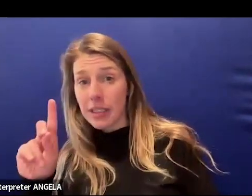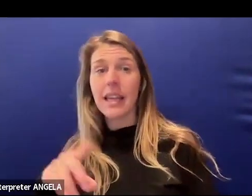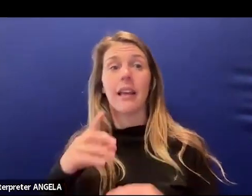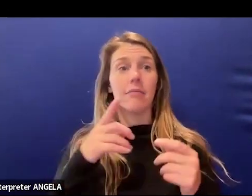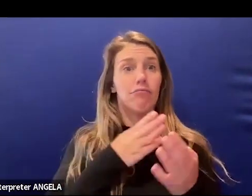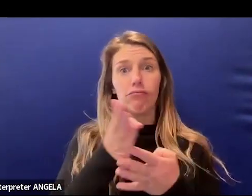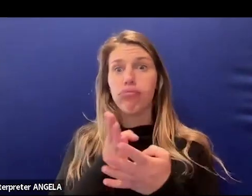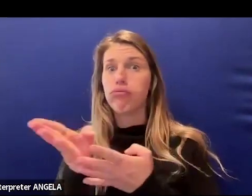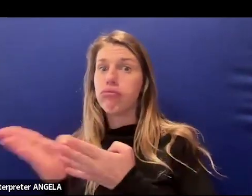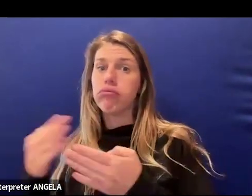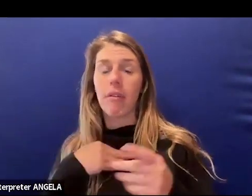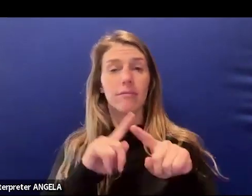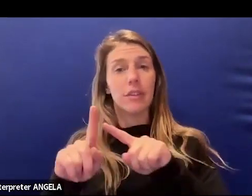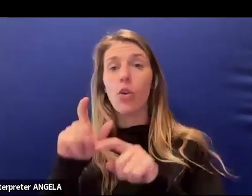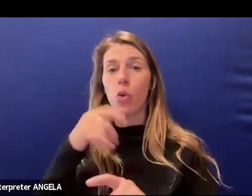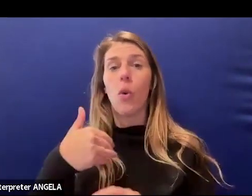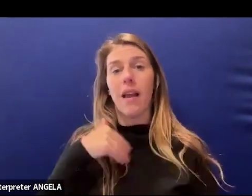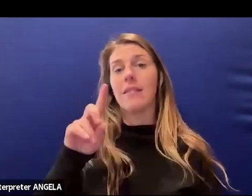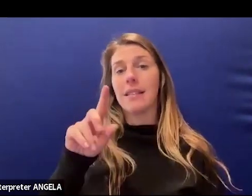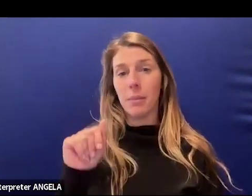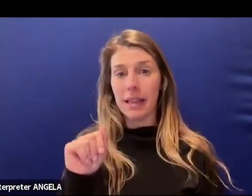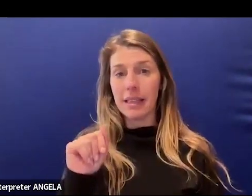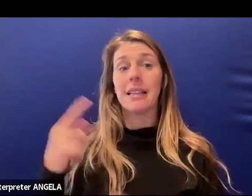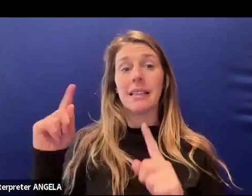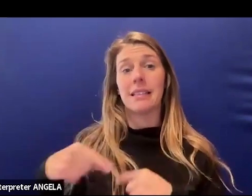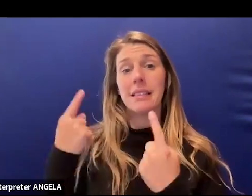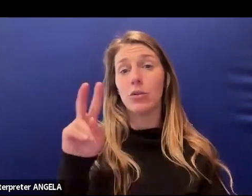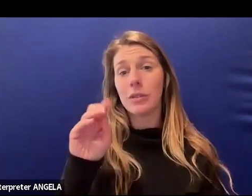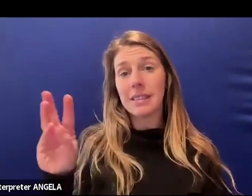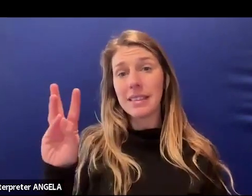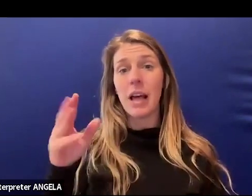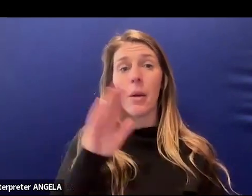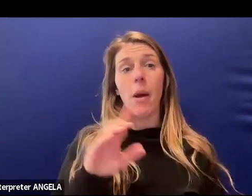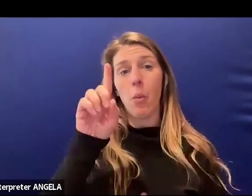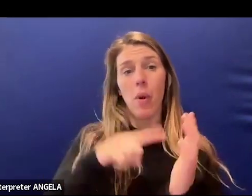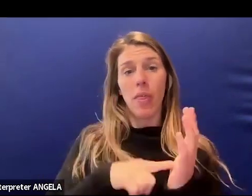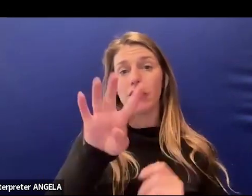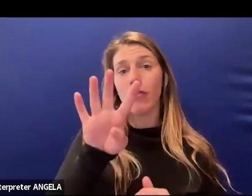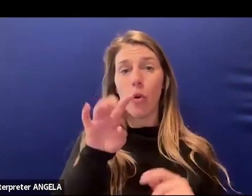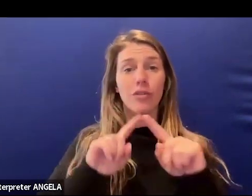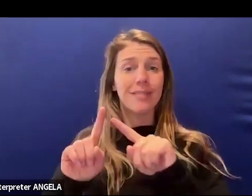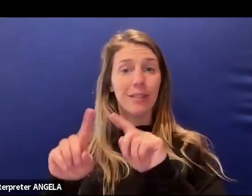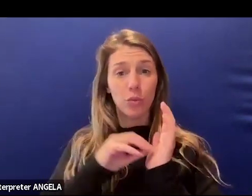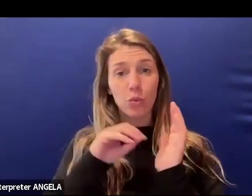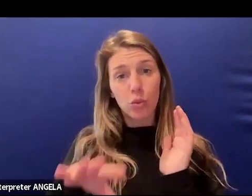pursuing computing fields that have disabilities. Since 2006, we've worked with about 1,400 different students,